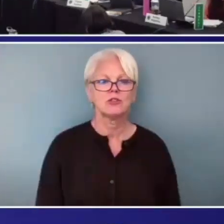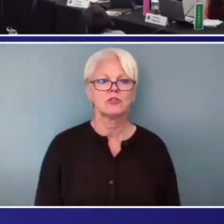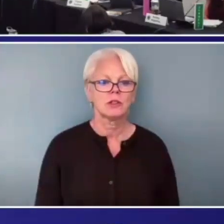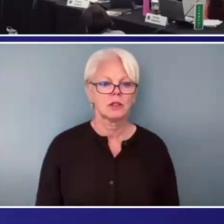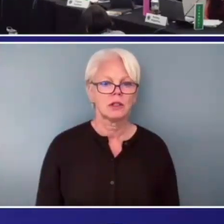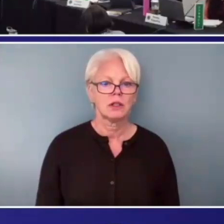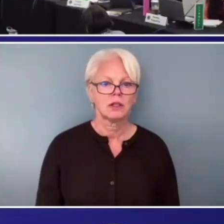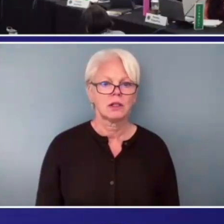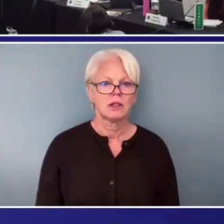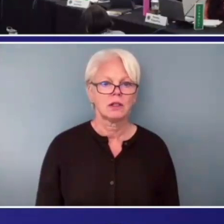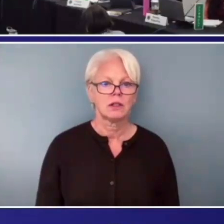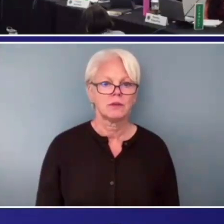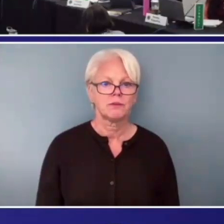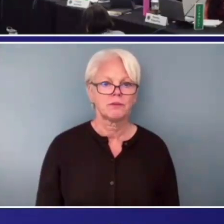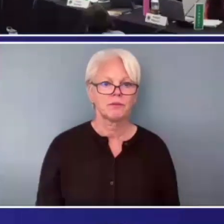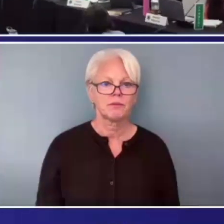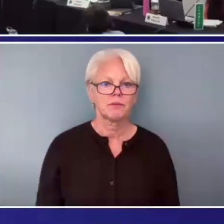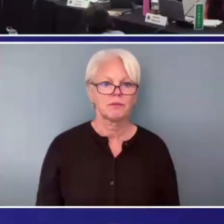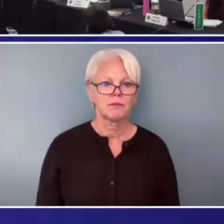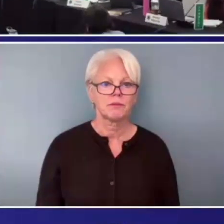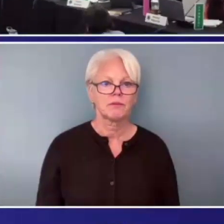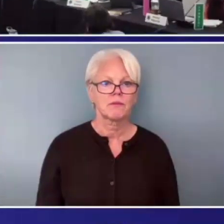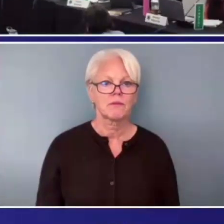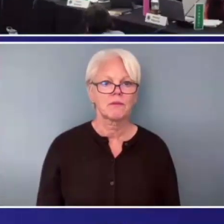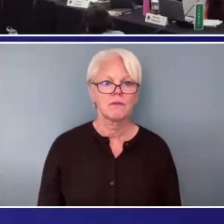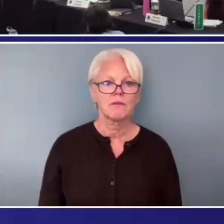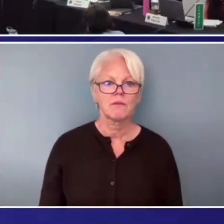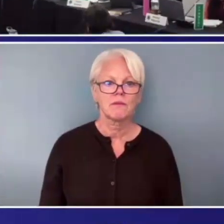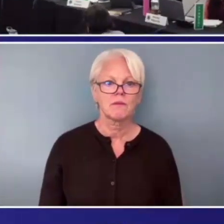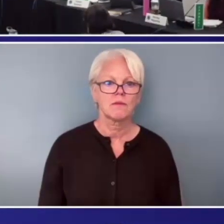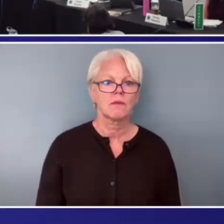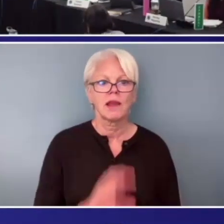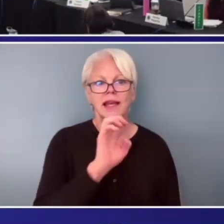yeah, that one. So, (e)(4) Romanette one.